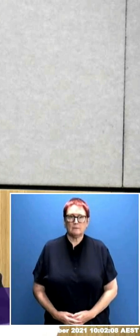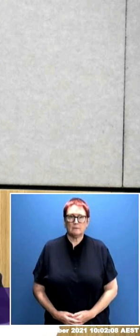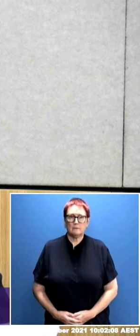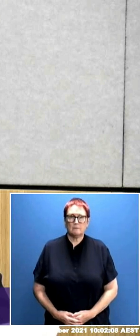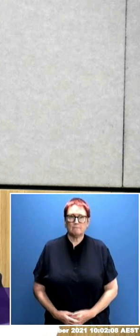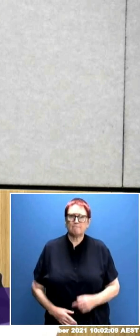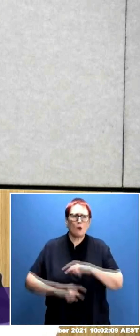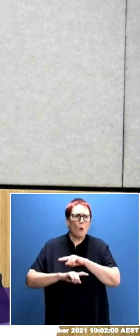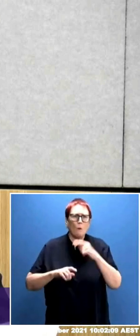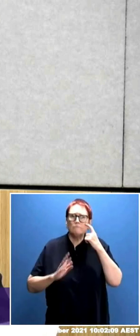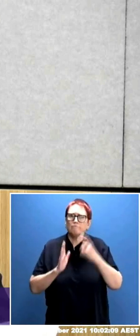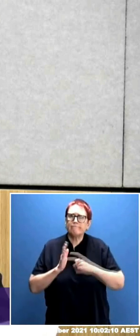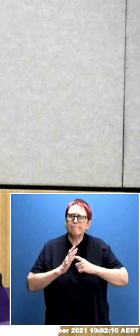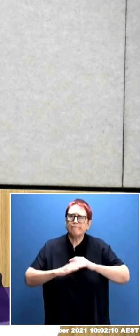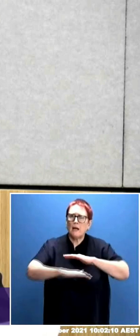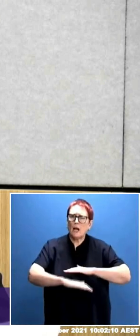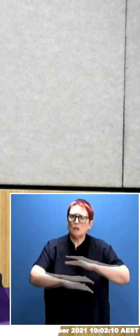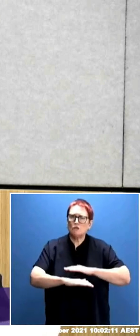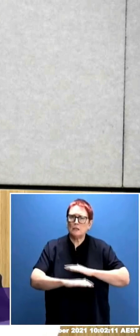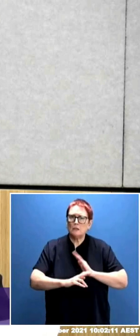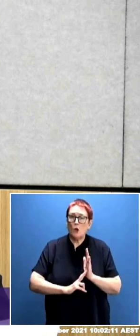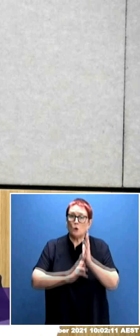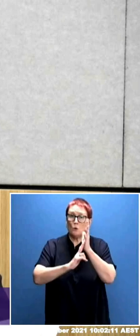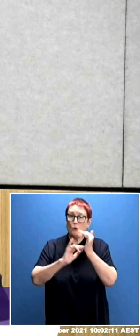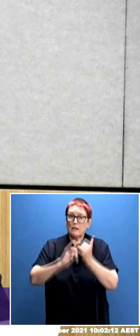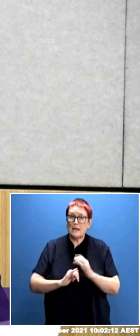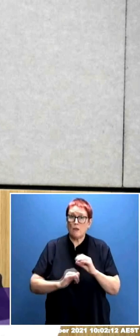We recognise the country north and south of the Brisbane River